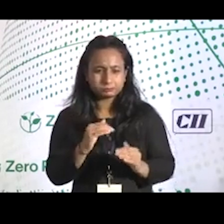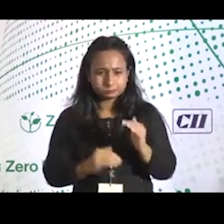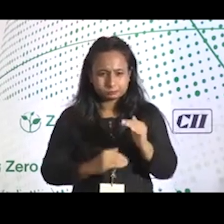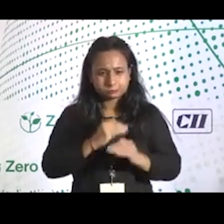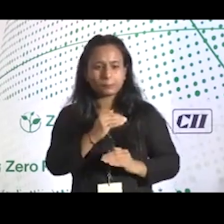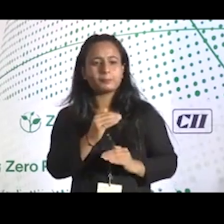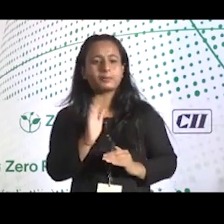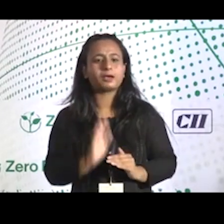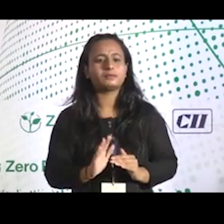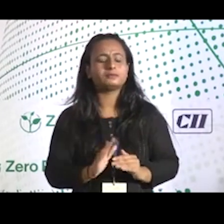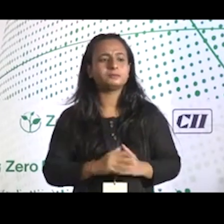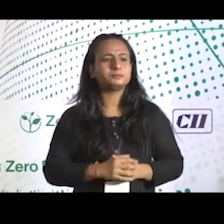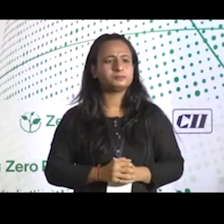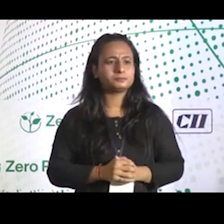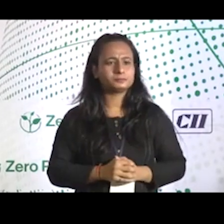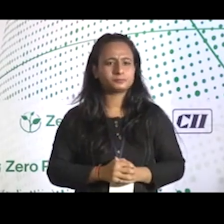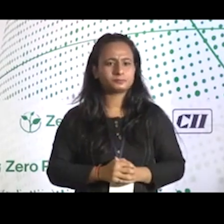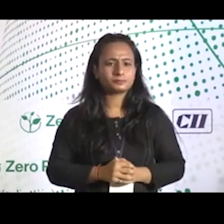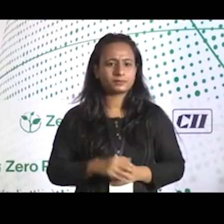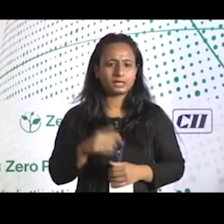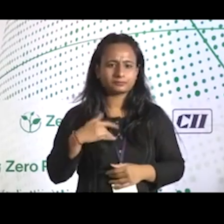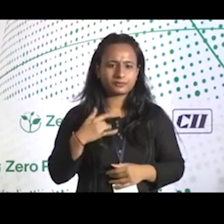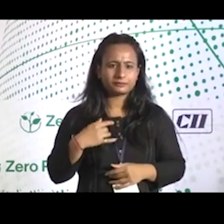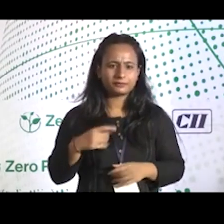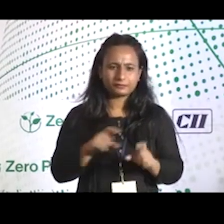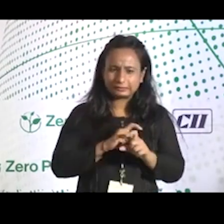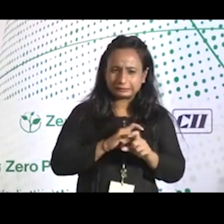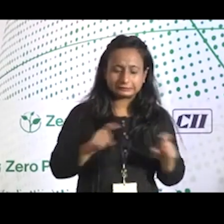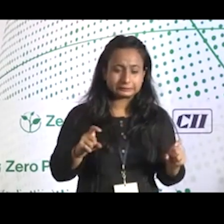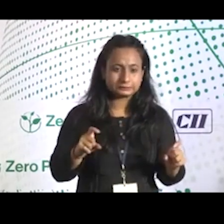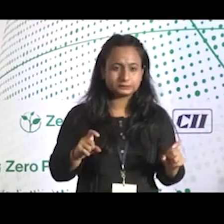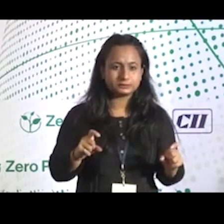And to be very clear that it's not just quantitative measures,